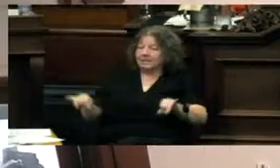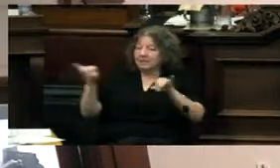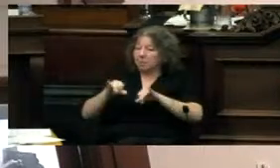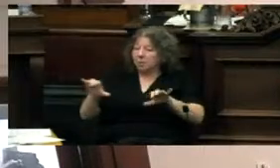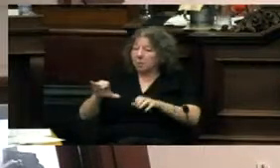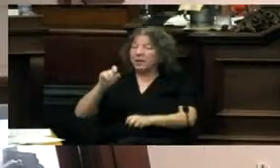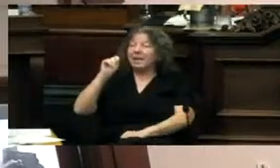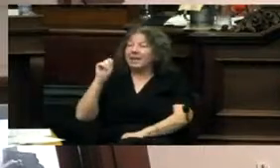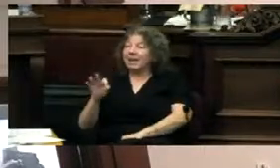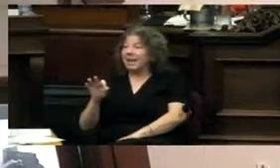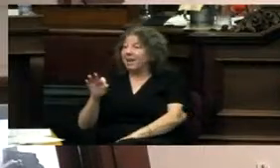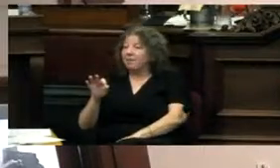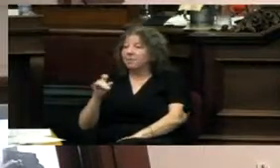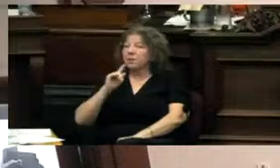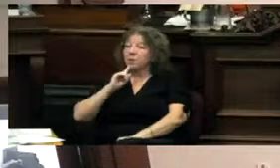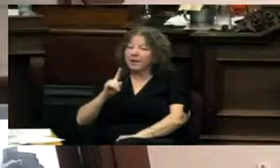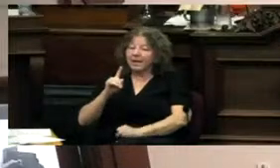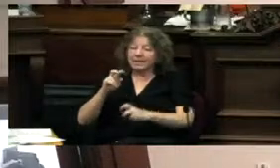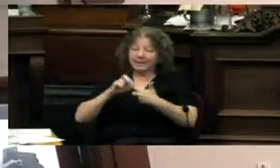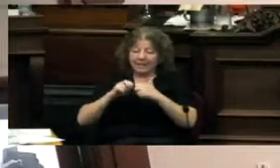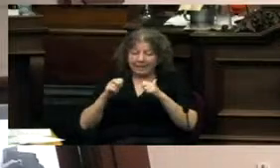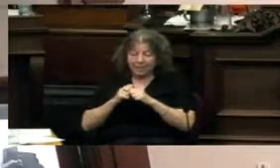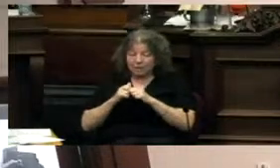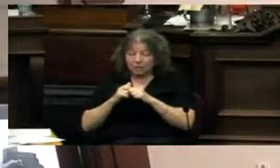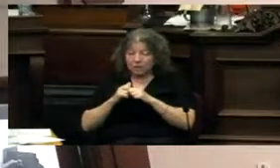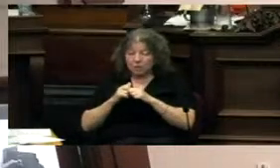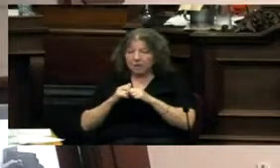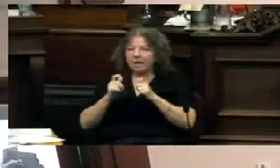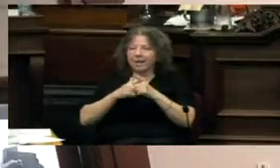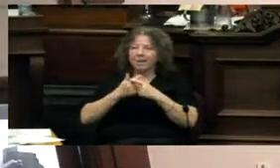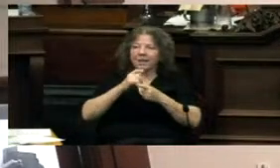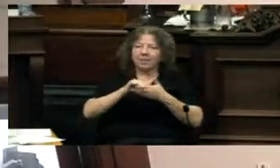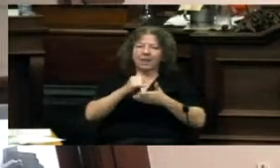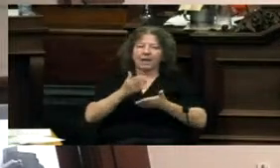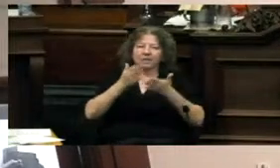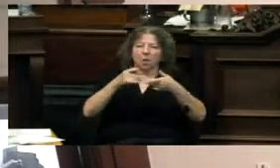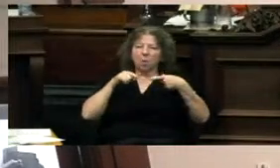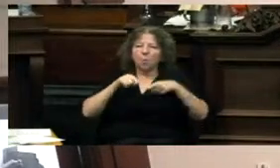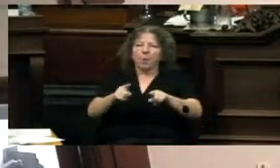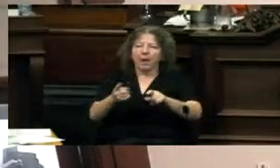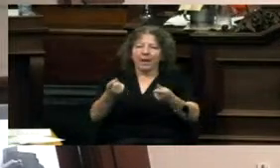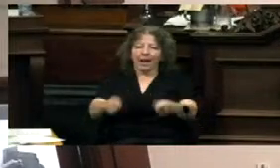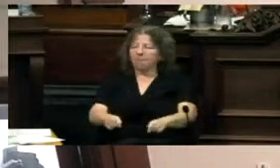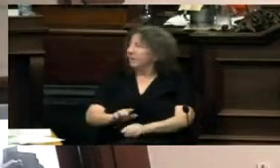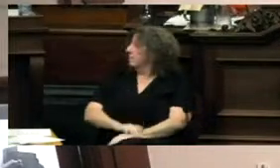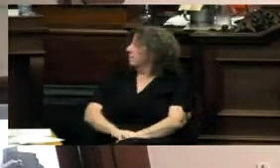we will consider whenever this comes up. This is the policy. This is the standard practice in